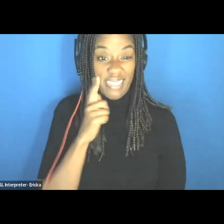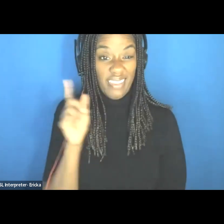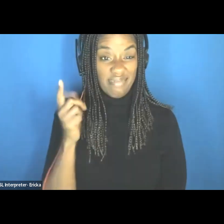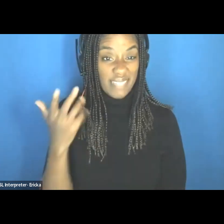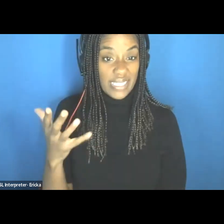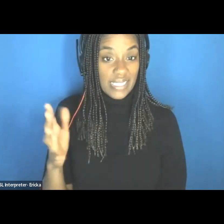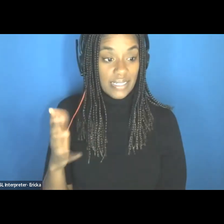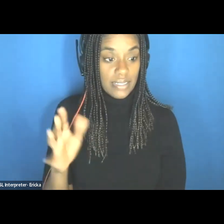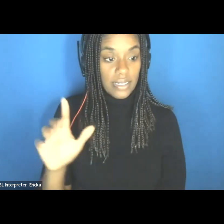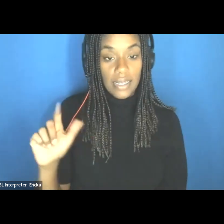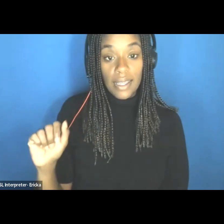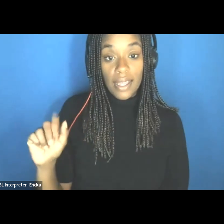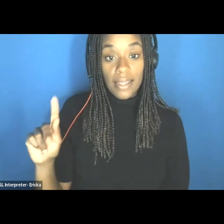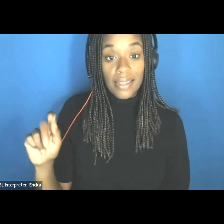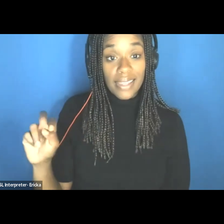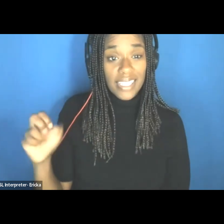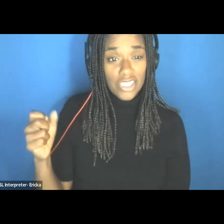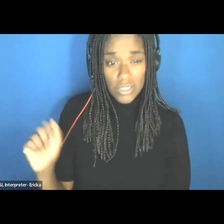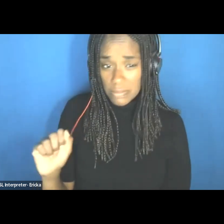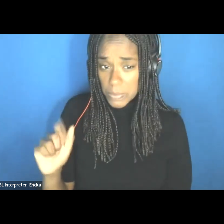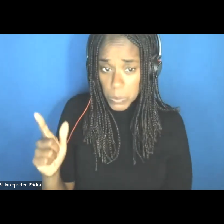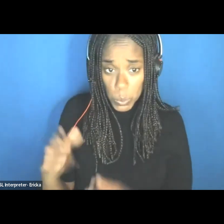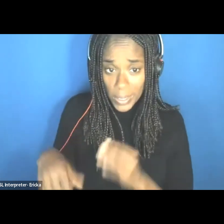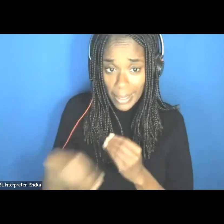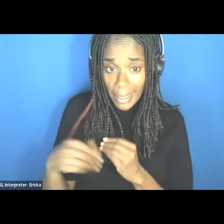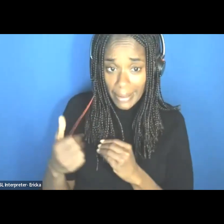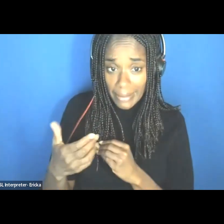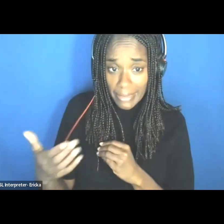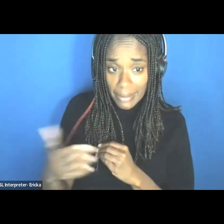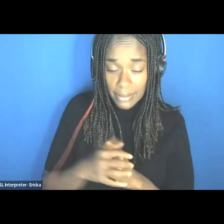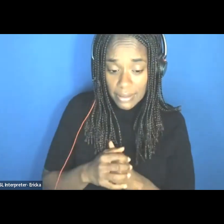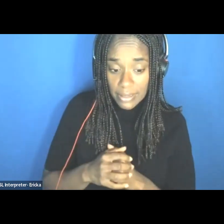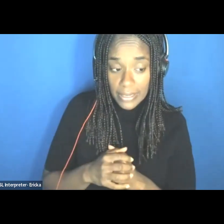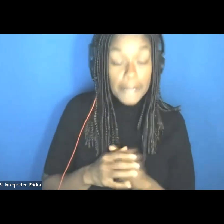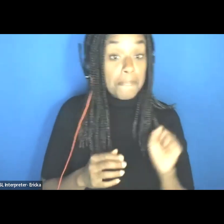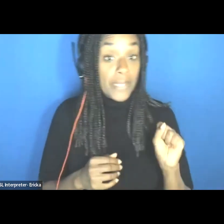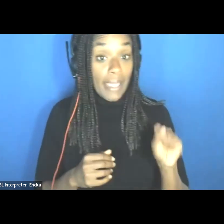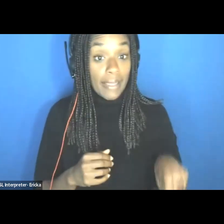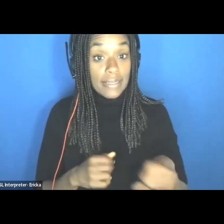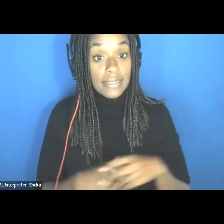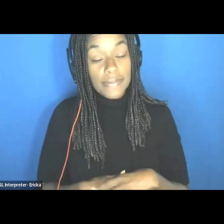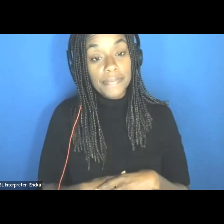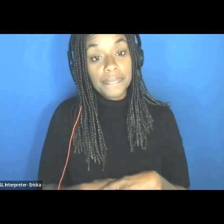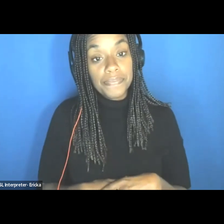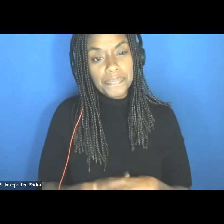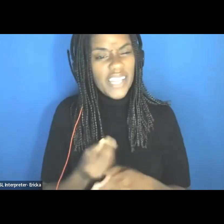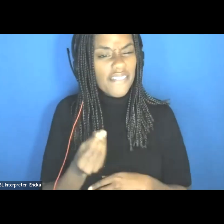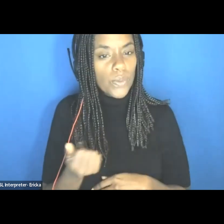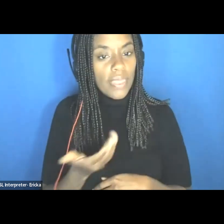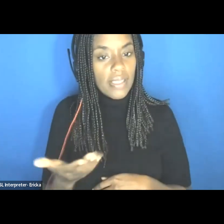I think that's all. LaKesha, do you have anything to add to any of that? Yes.